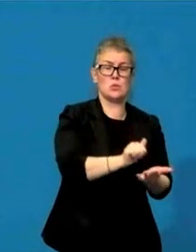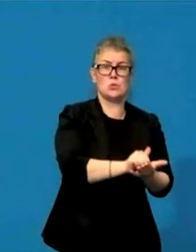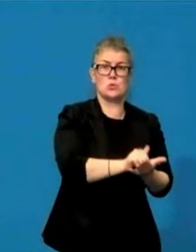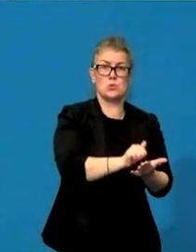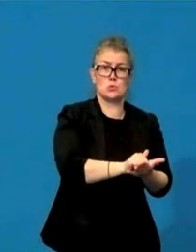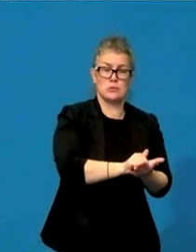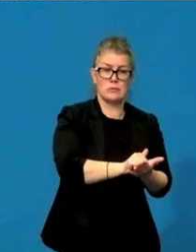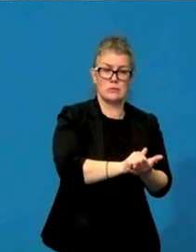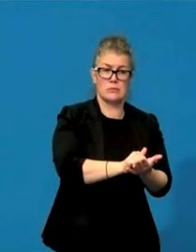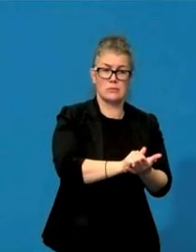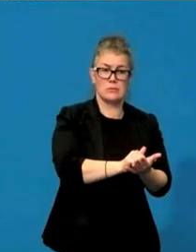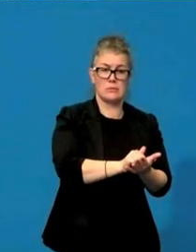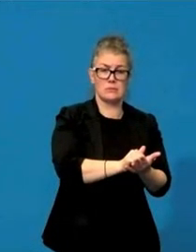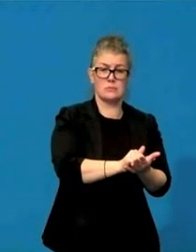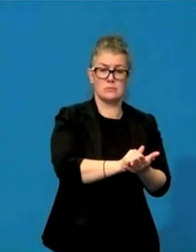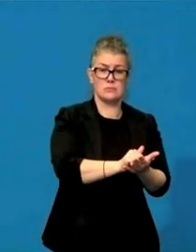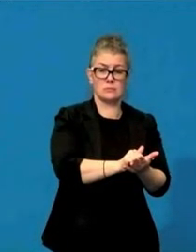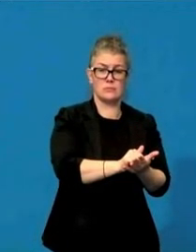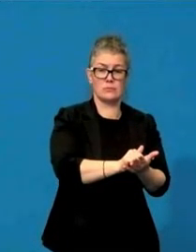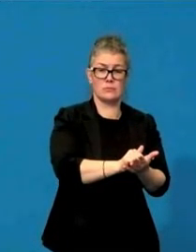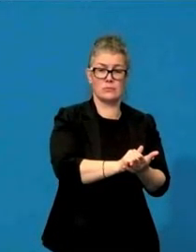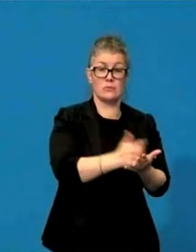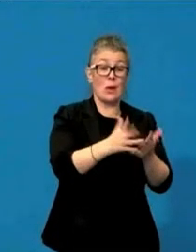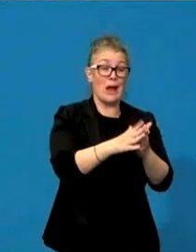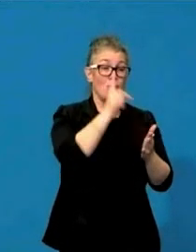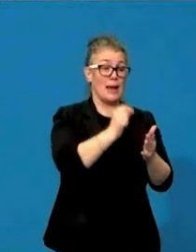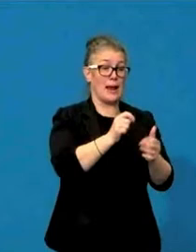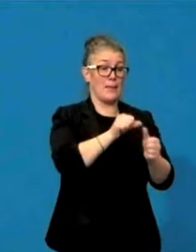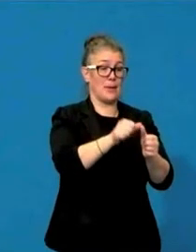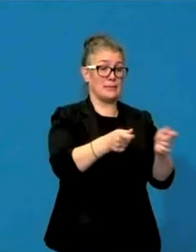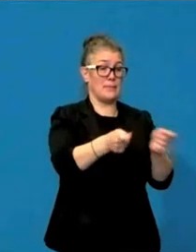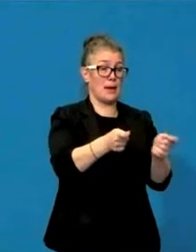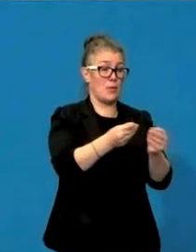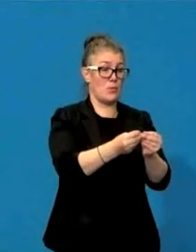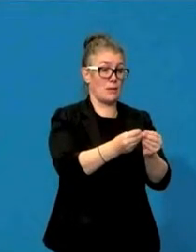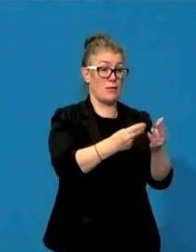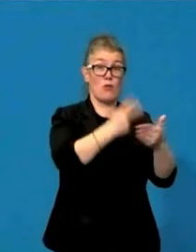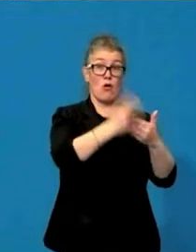How can - you know, we can best manage a program that is rolled out to our community.